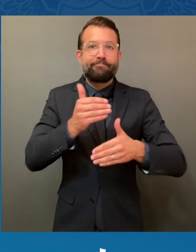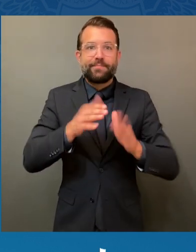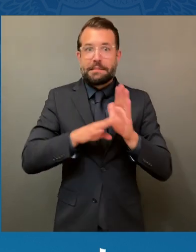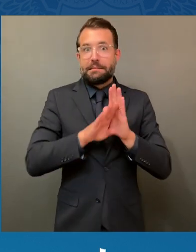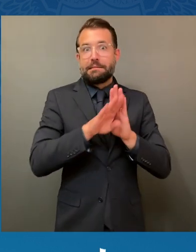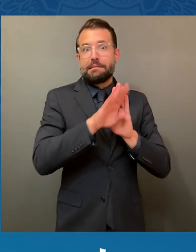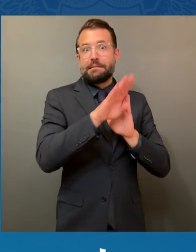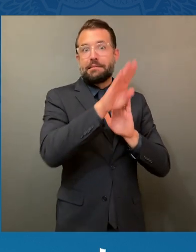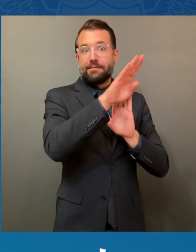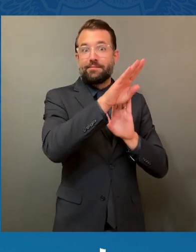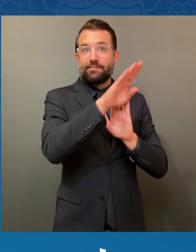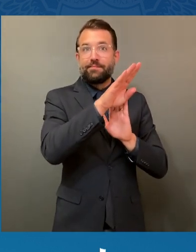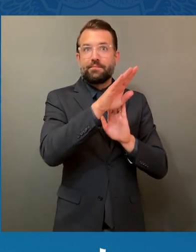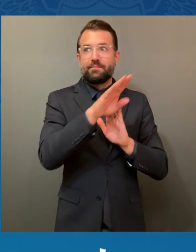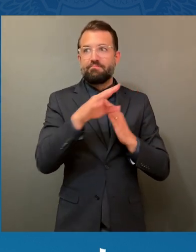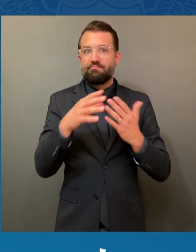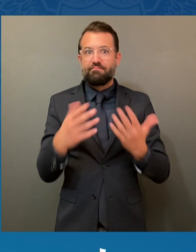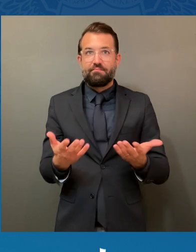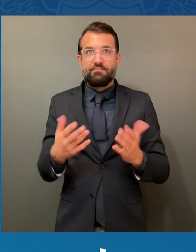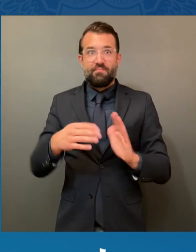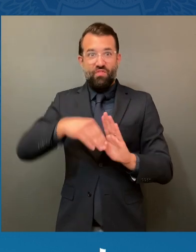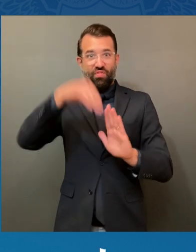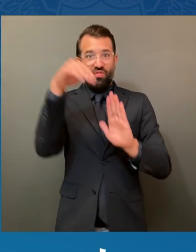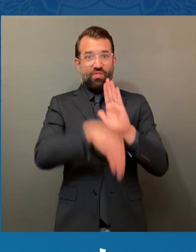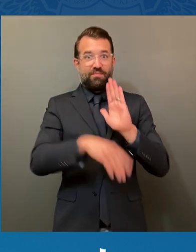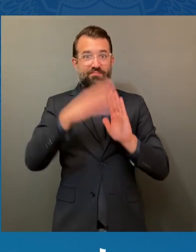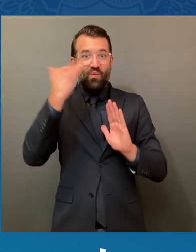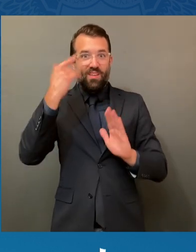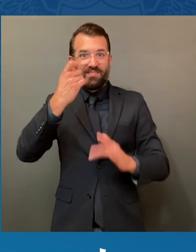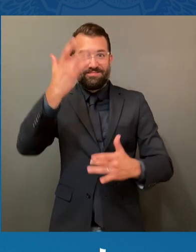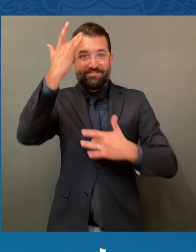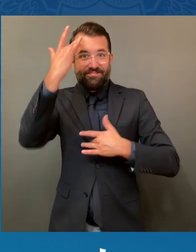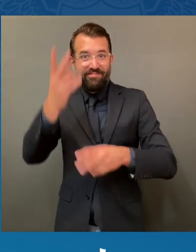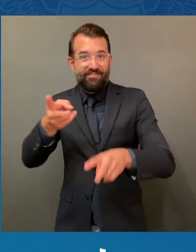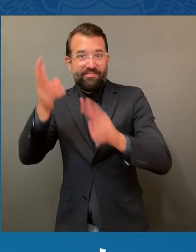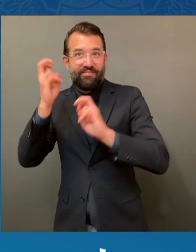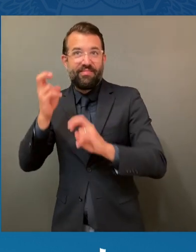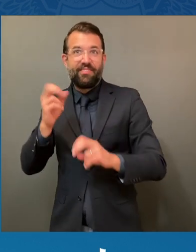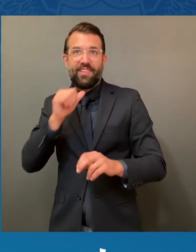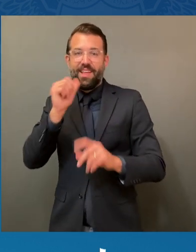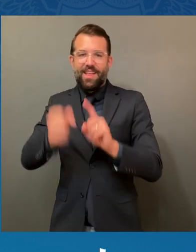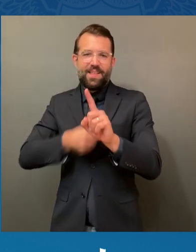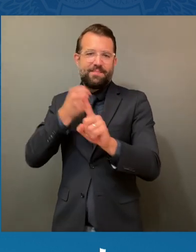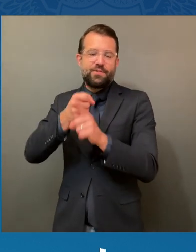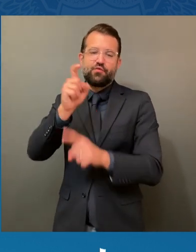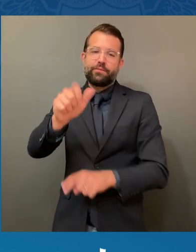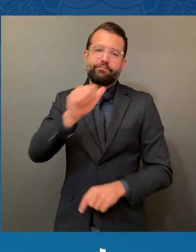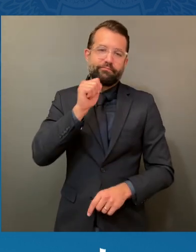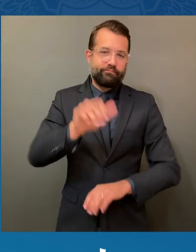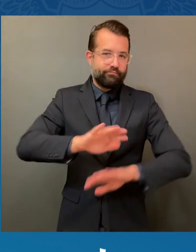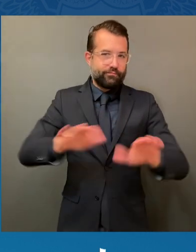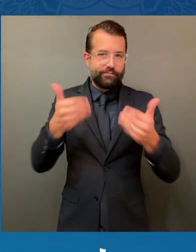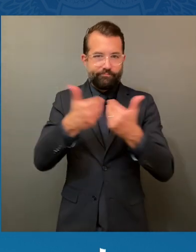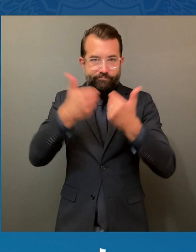they endured a prolonged length of sickness or illness. And this year, our administration finally finished the job